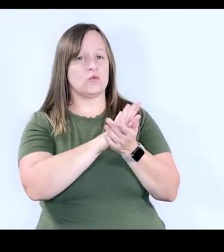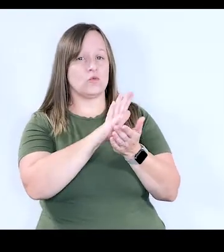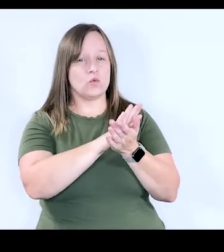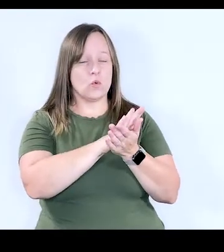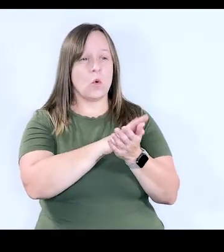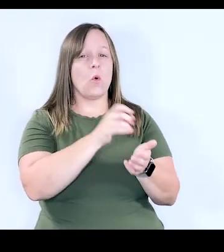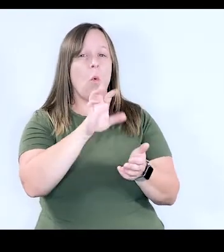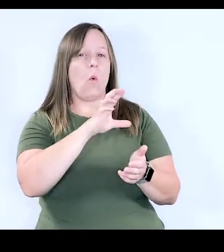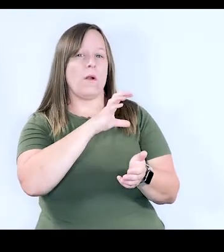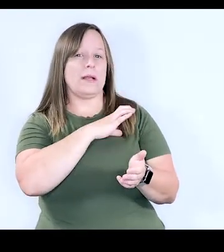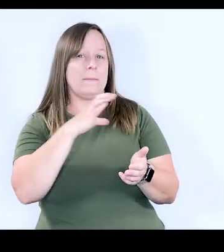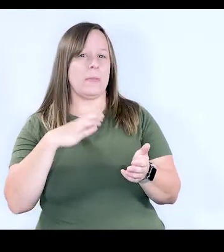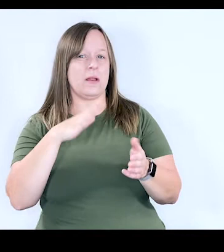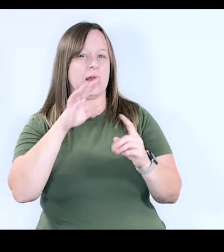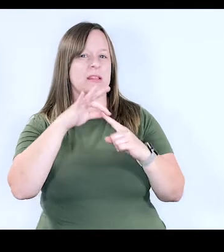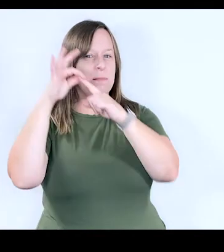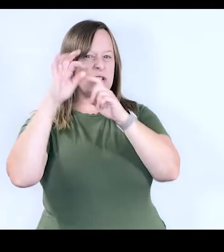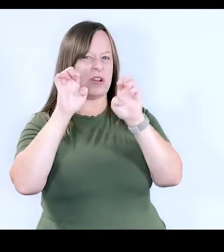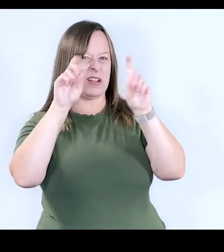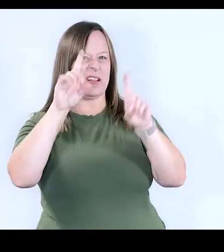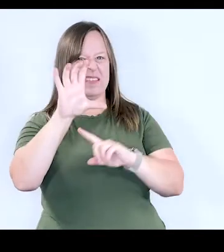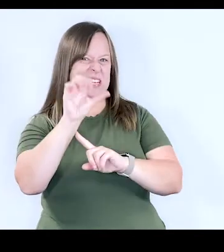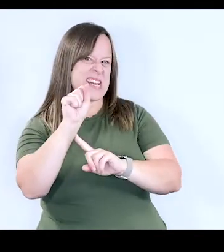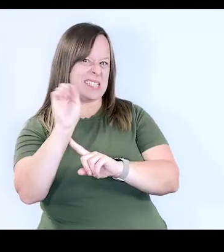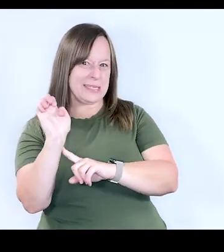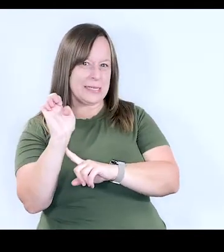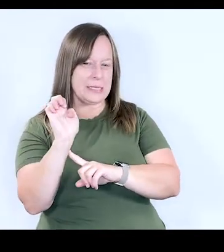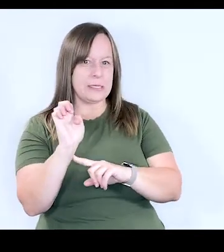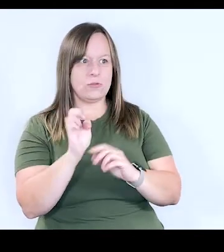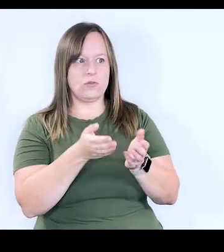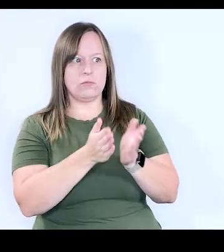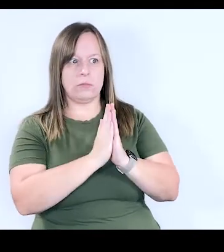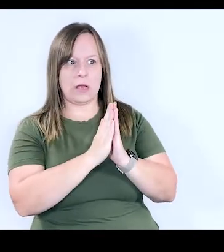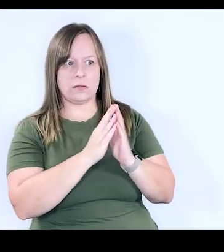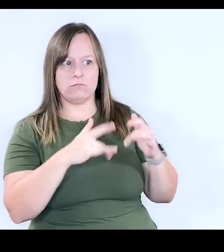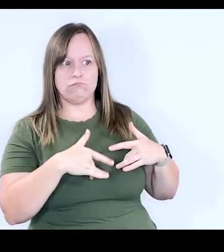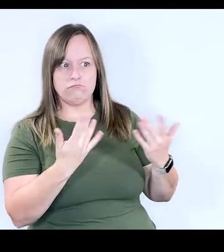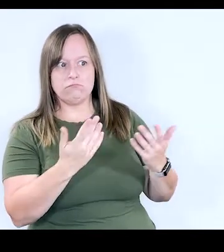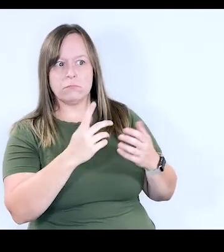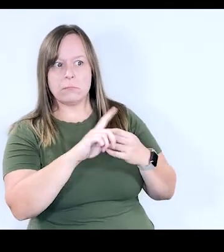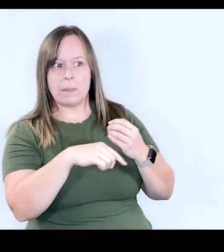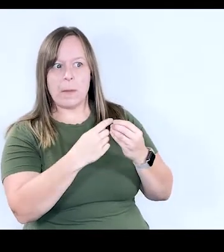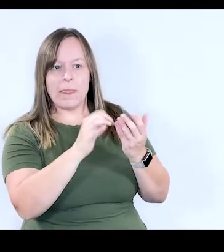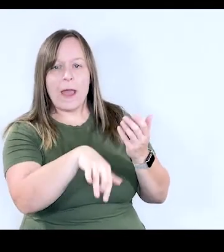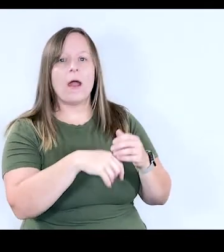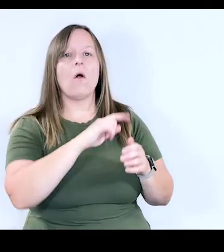or the Committee on Special Education to request compensatory education services. All these requests should be made